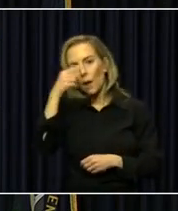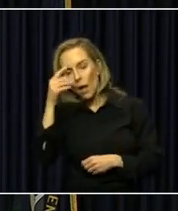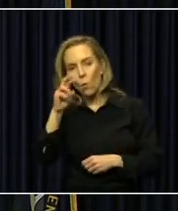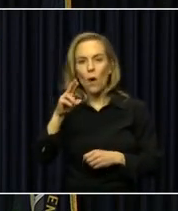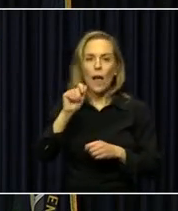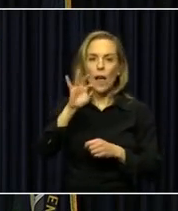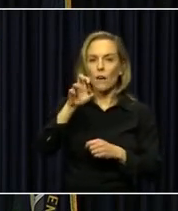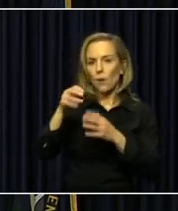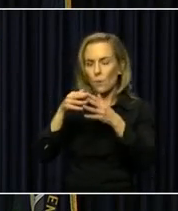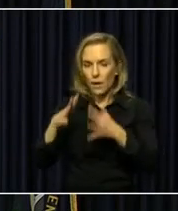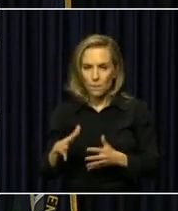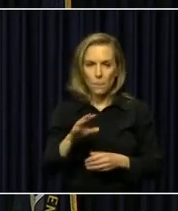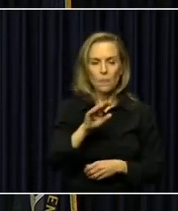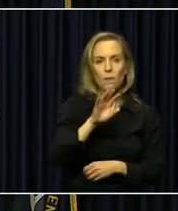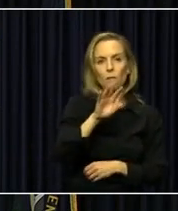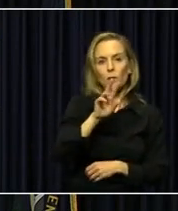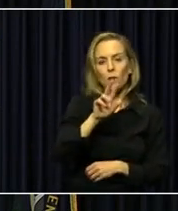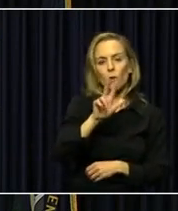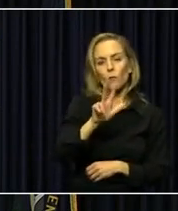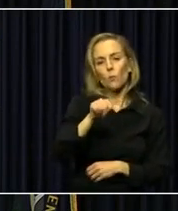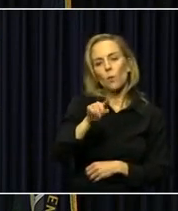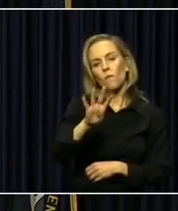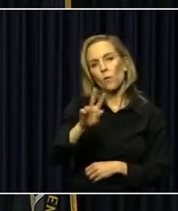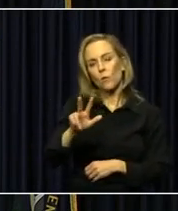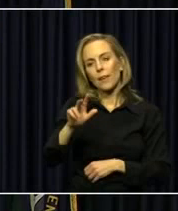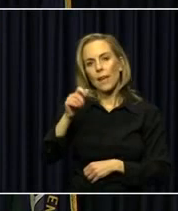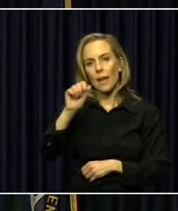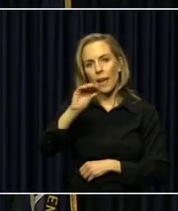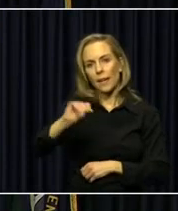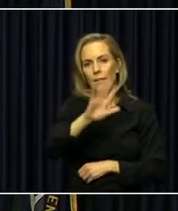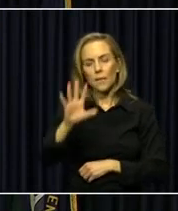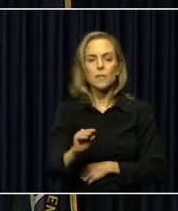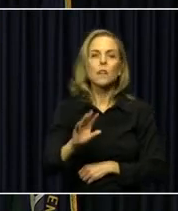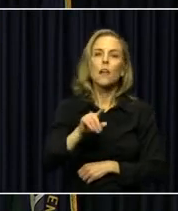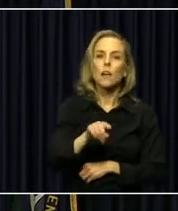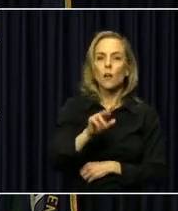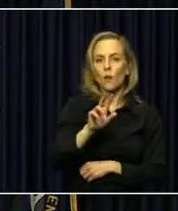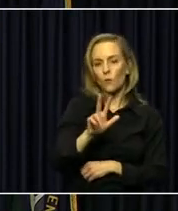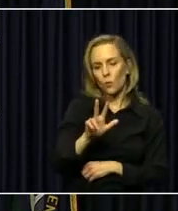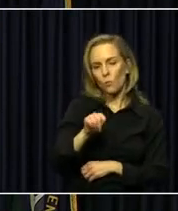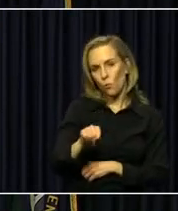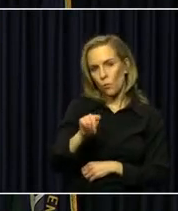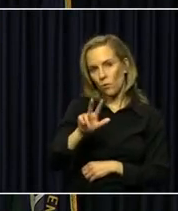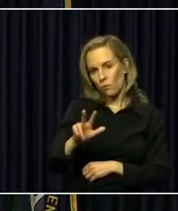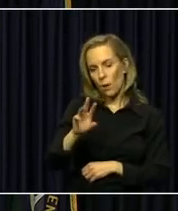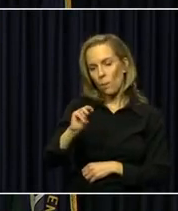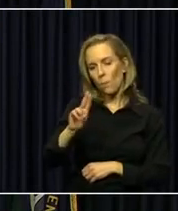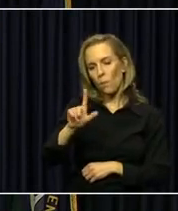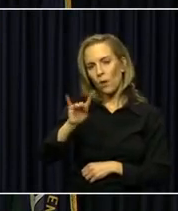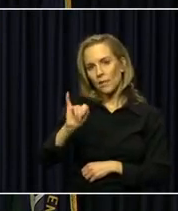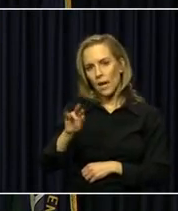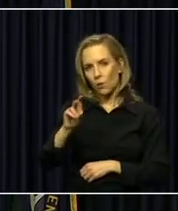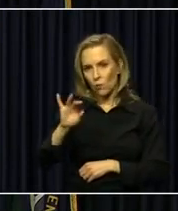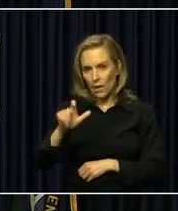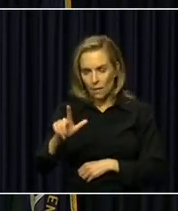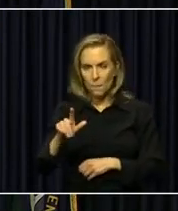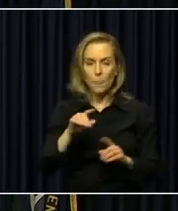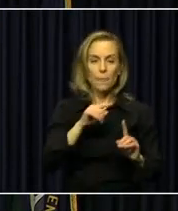GREEN RIVER CORRECTLY COMPLEX HAS FIVE NEW CASES.